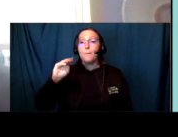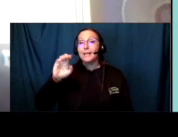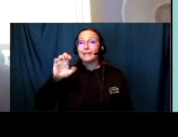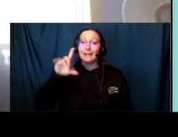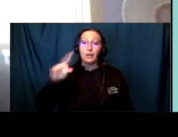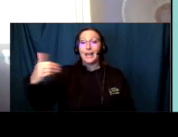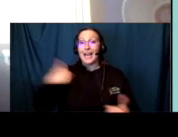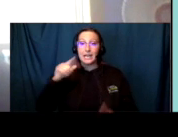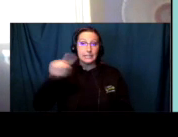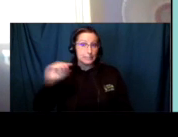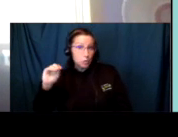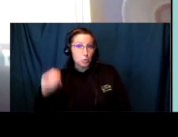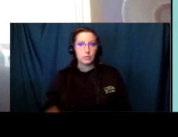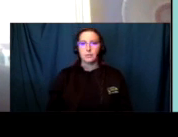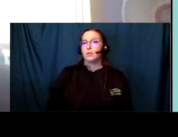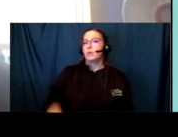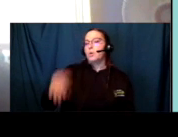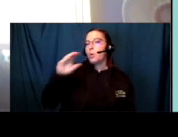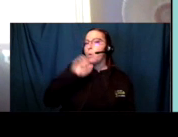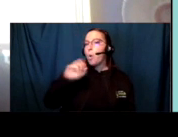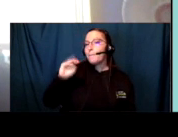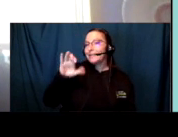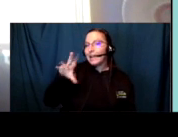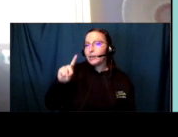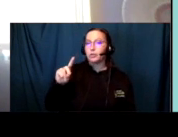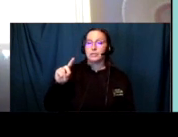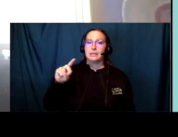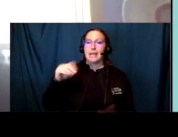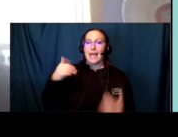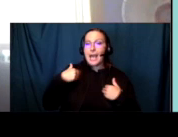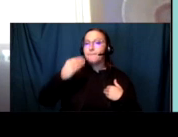MacDonald had a food or Old MacDonald drove a truck and things fall off the truck.